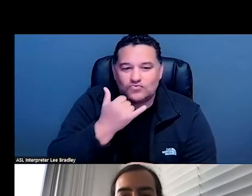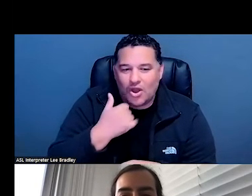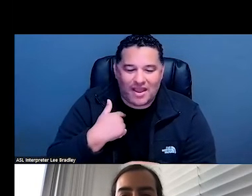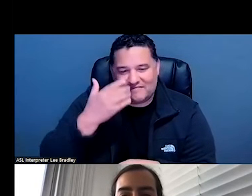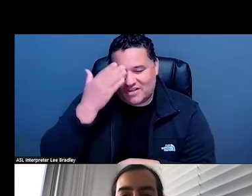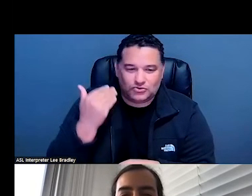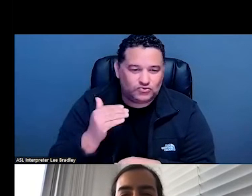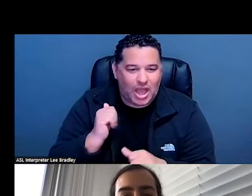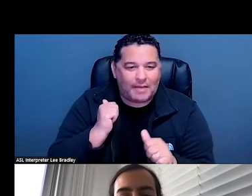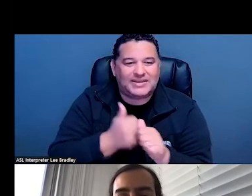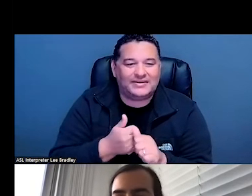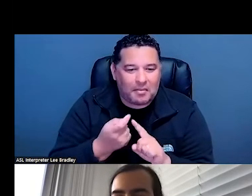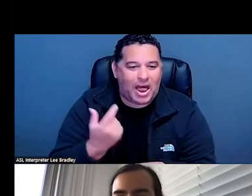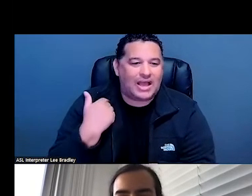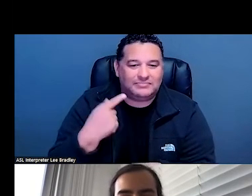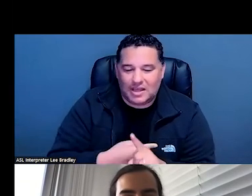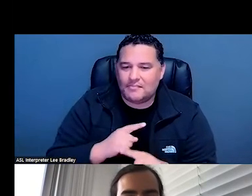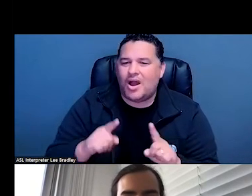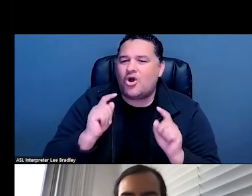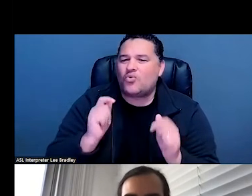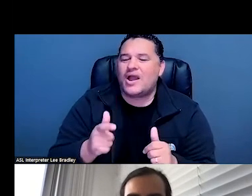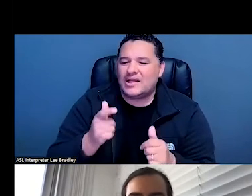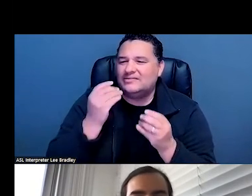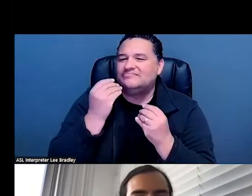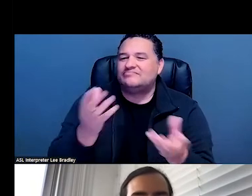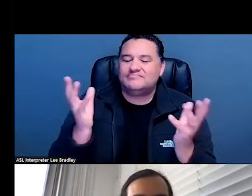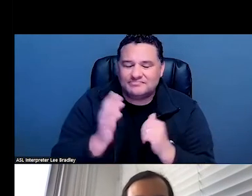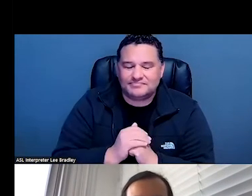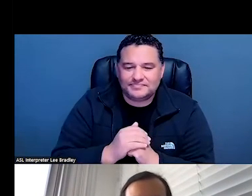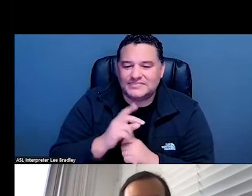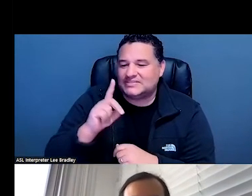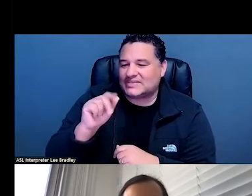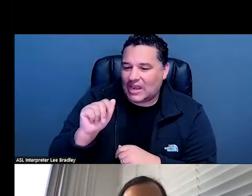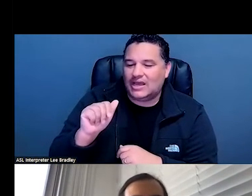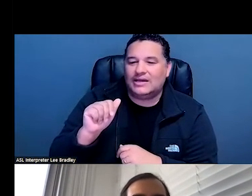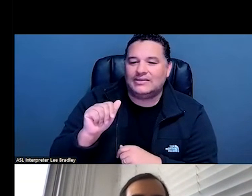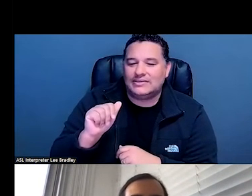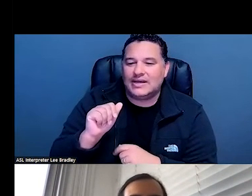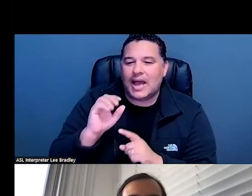. > HI, EVERYONE. THANK YOU, I GOT THE DATE WRONG ON HERE. FORGOT TO UPTKAT FROM LAST MONTH. REALLY QUICKLY